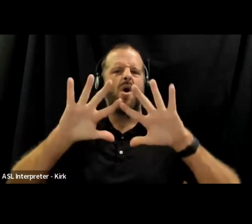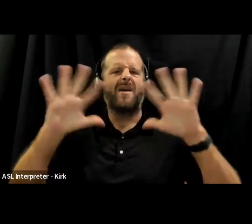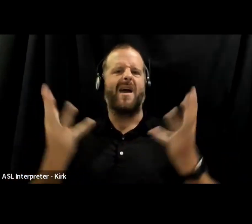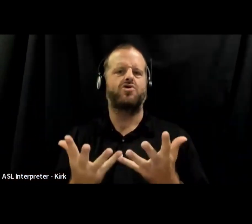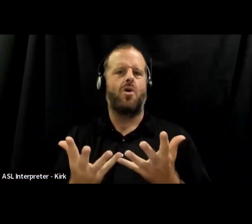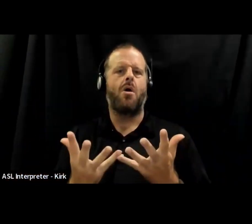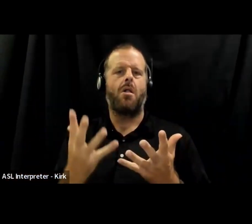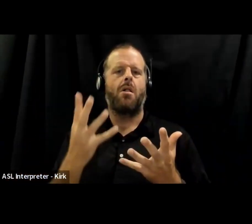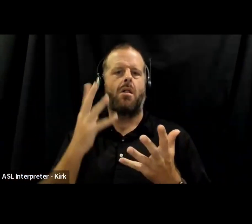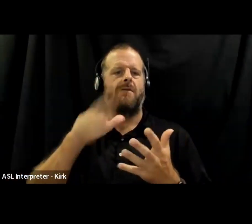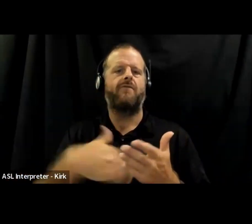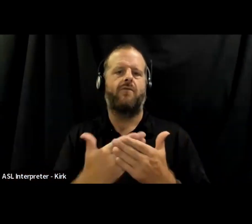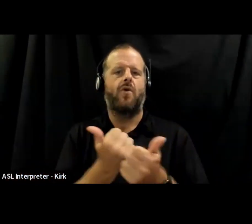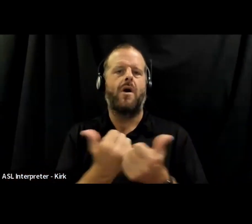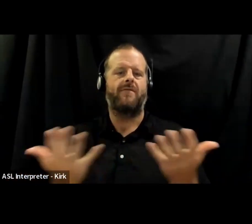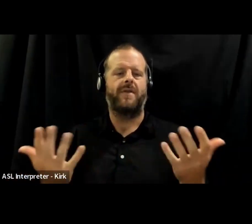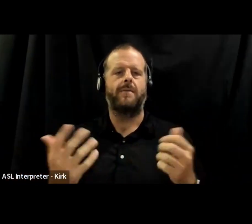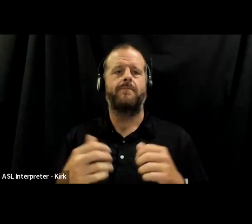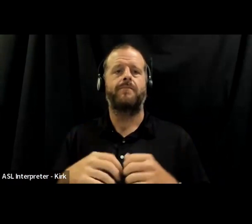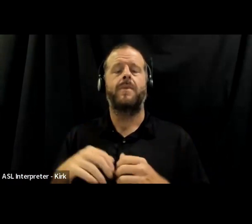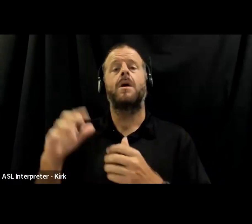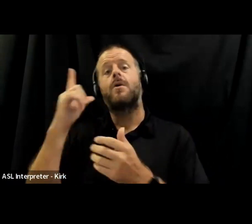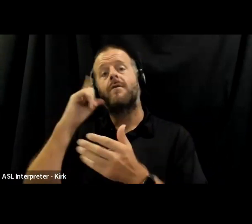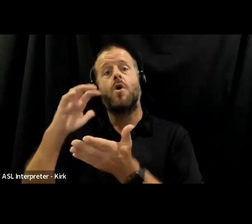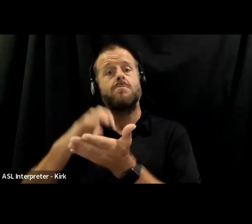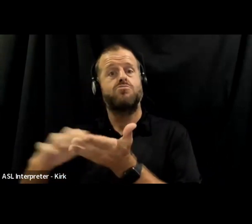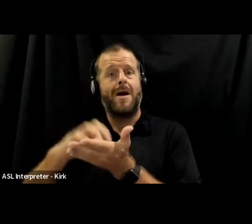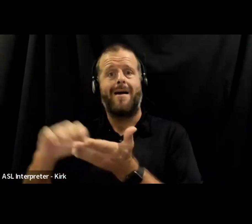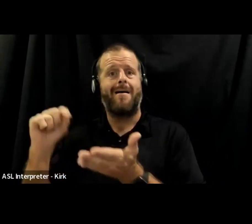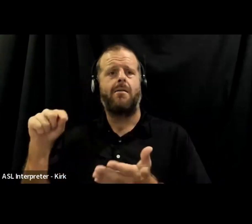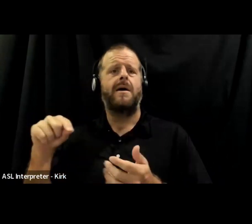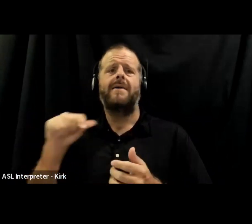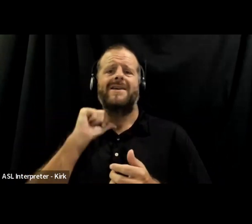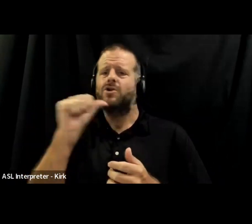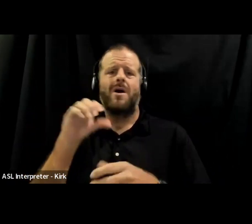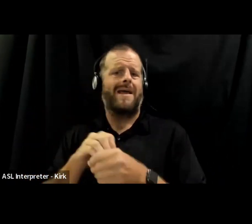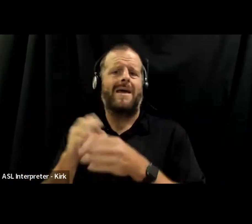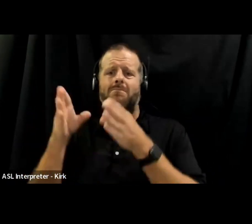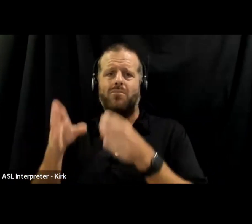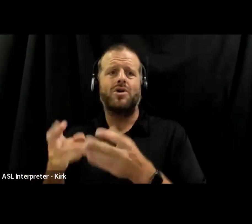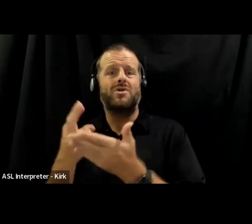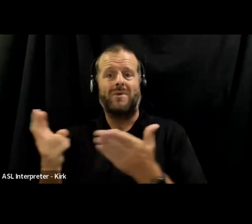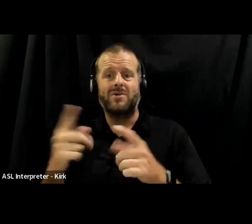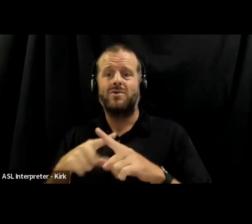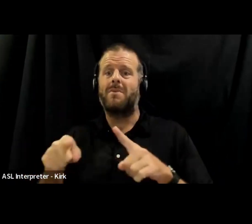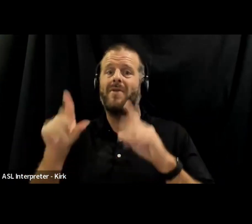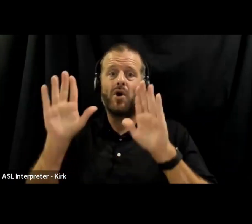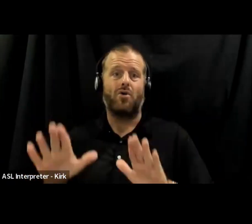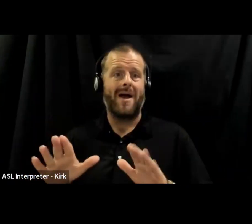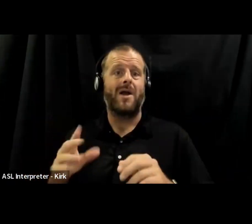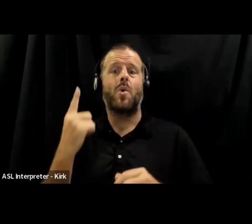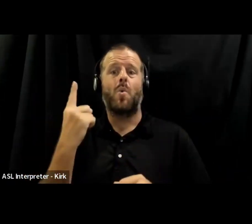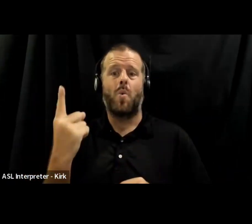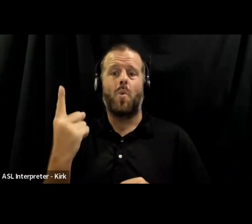In regard to the braille These are not in person resources, but they're great. One of them is the Hadley